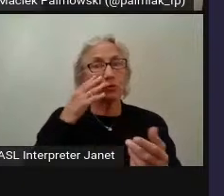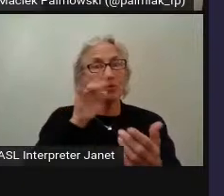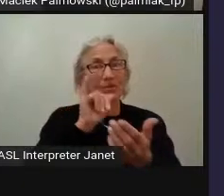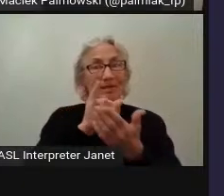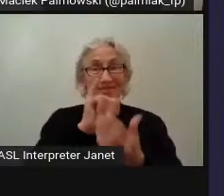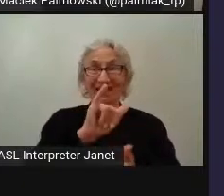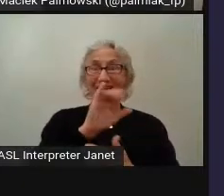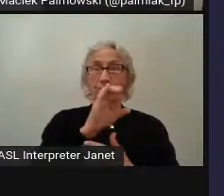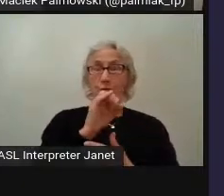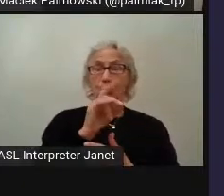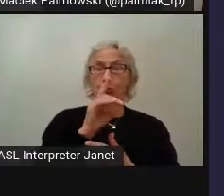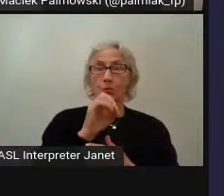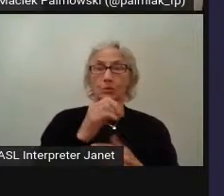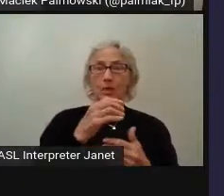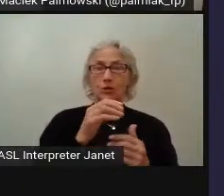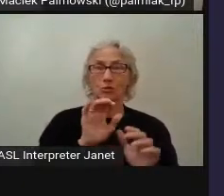CI /